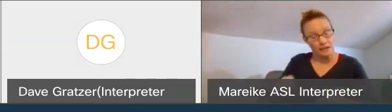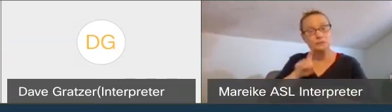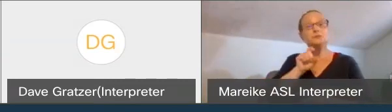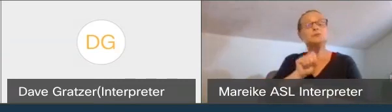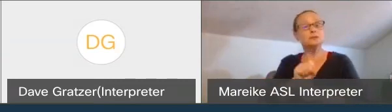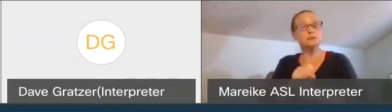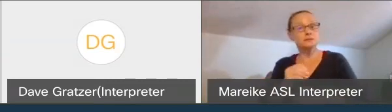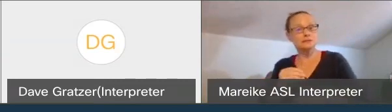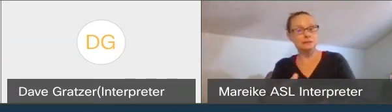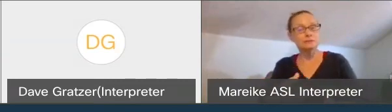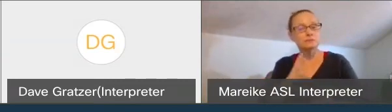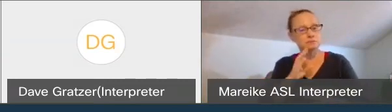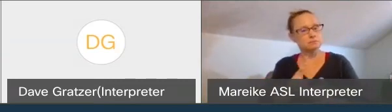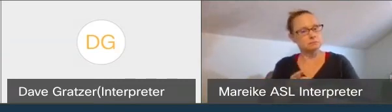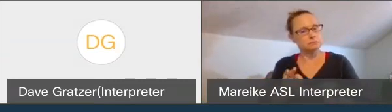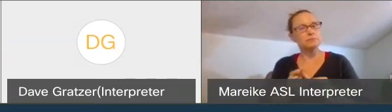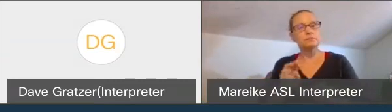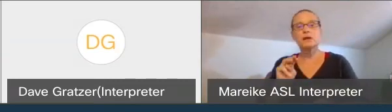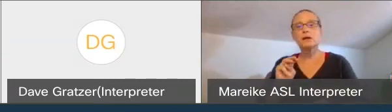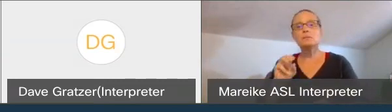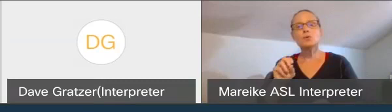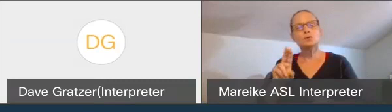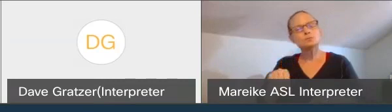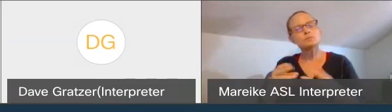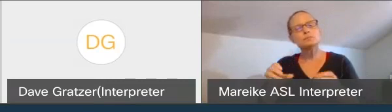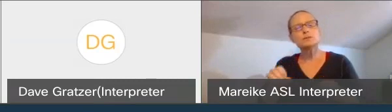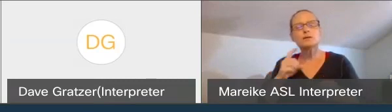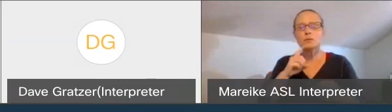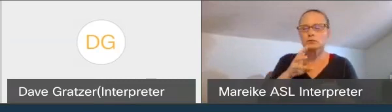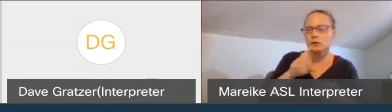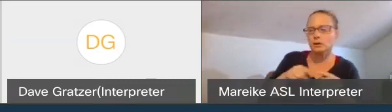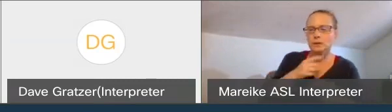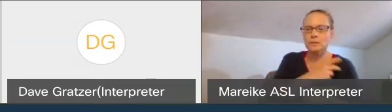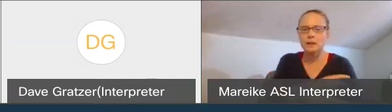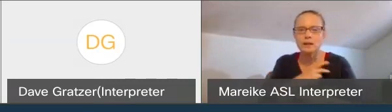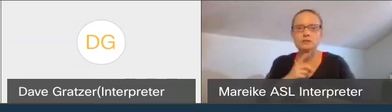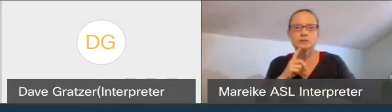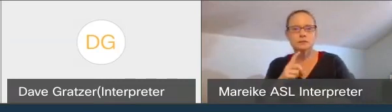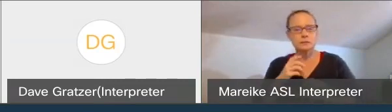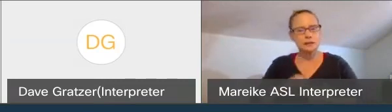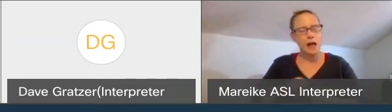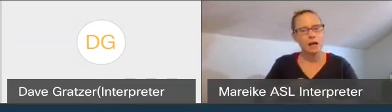Uh, these MOUs provide the ability for groups to talk about patients or clients as they maneuver through the program. Because the program involves